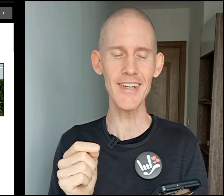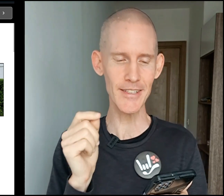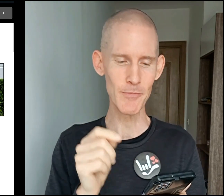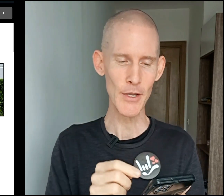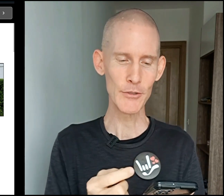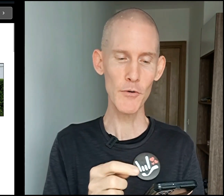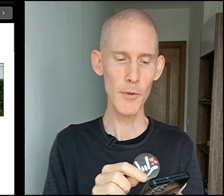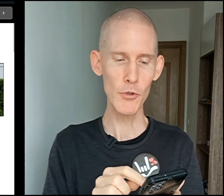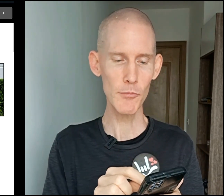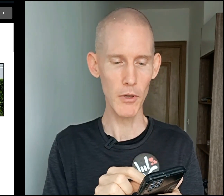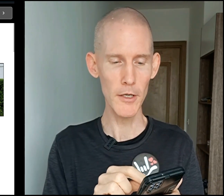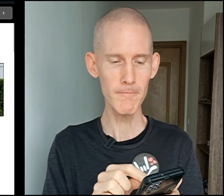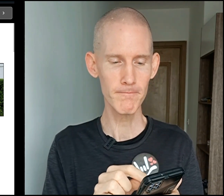right, so, if I push play